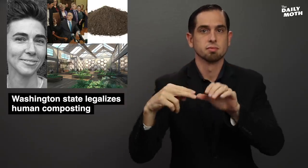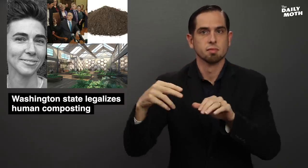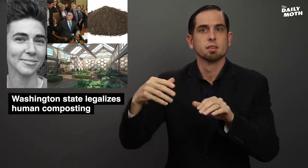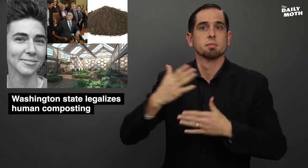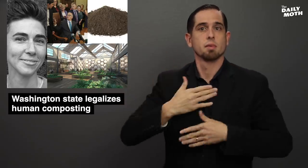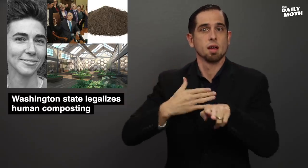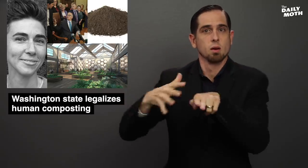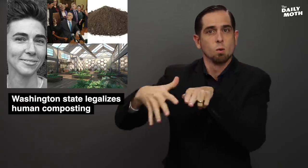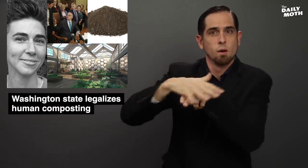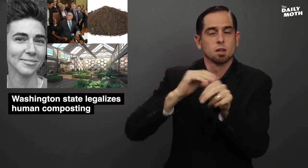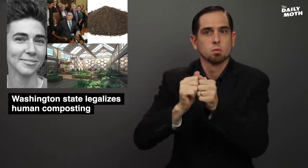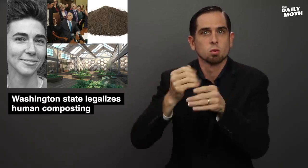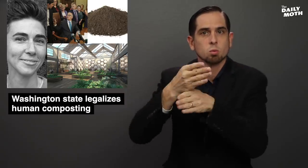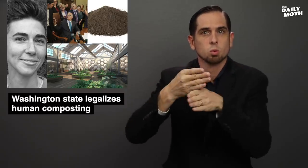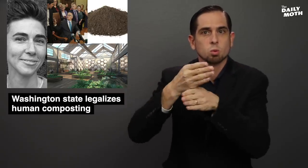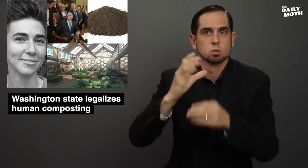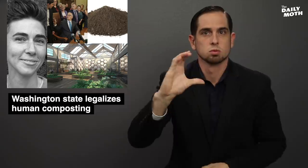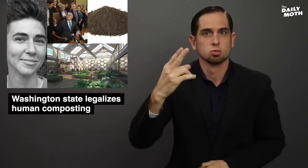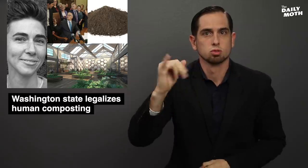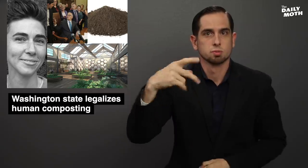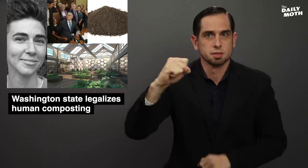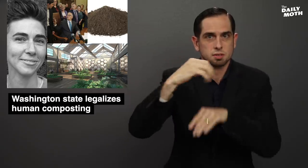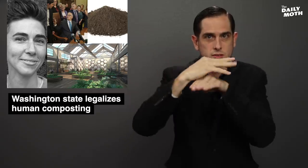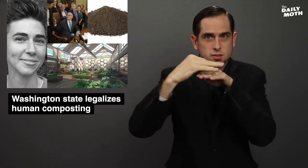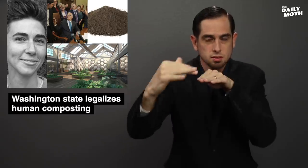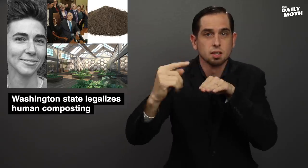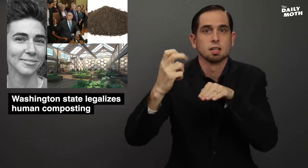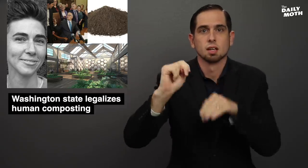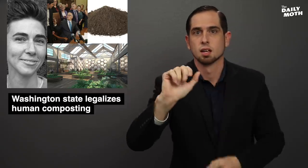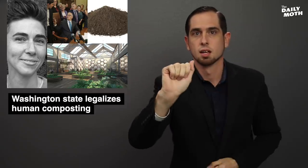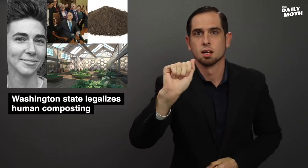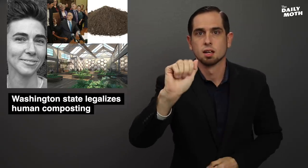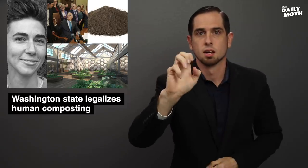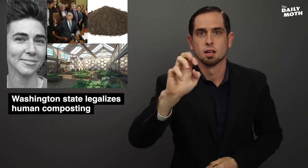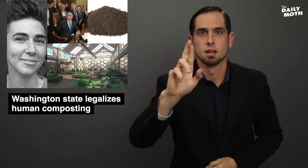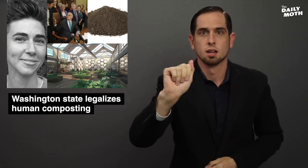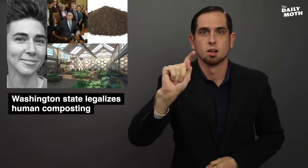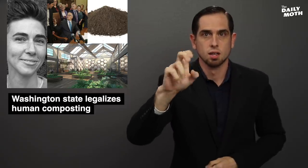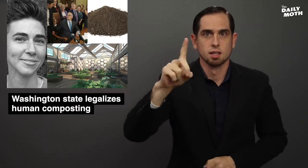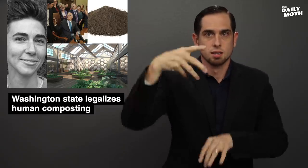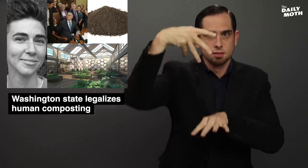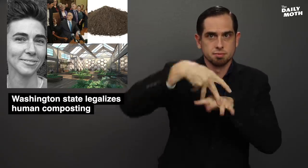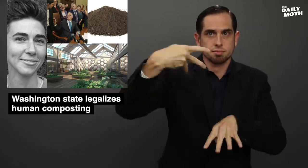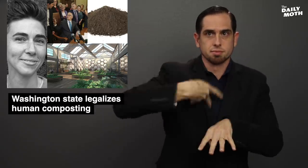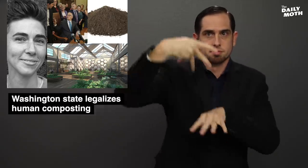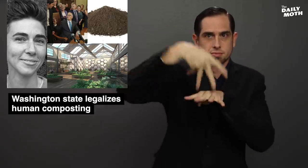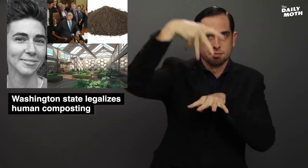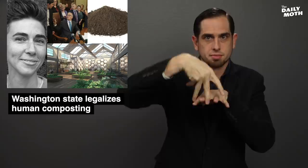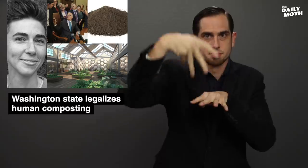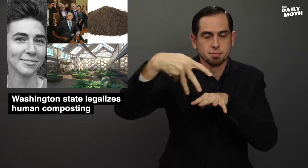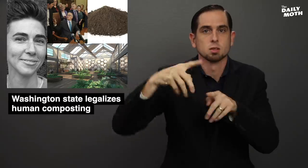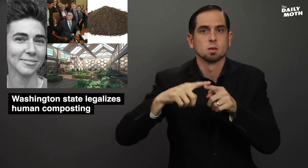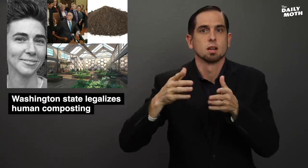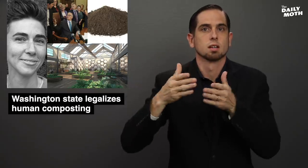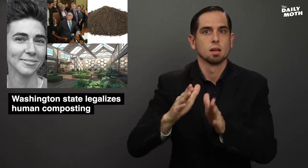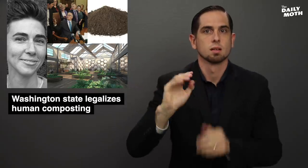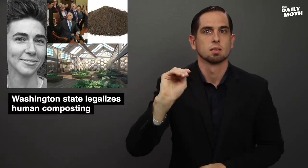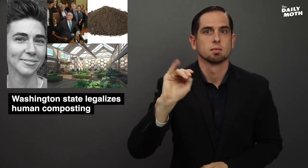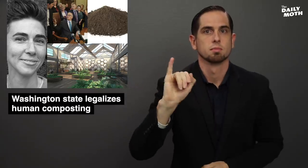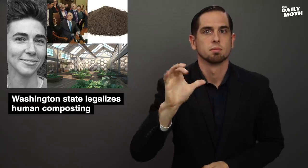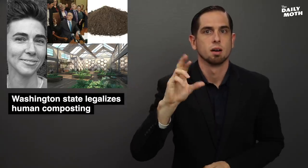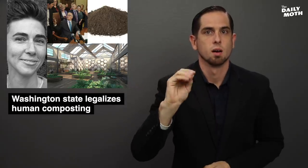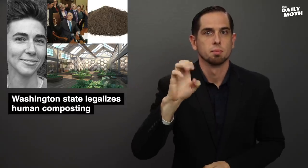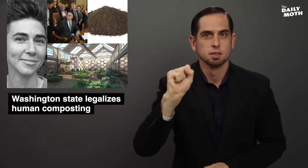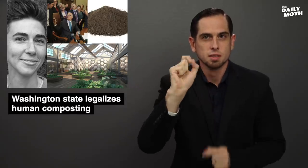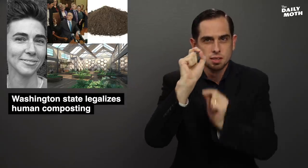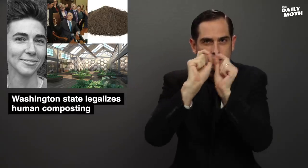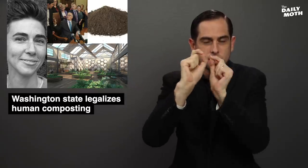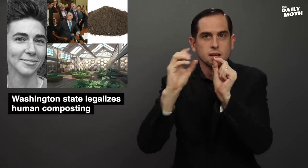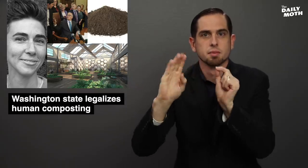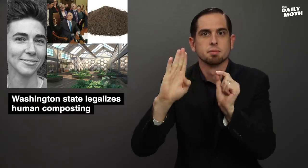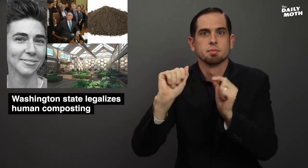covered with wood chips, and aerated to allow microbes